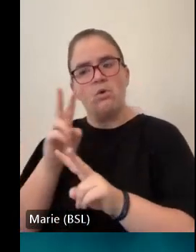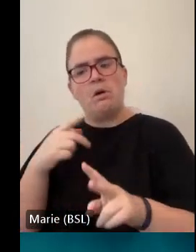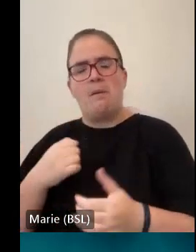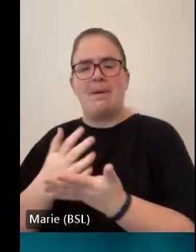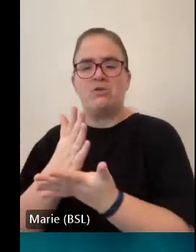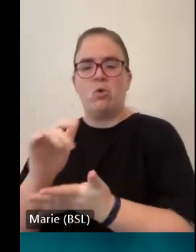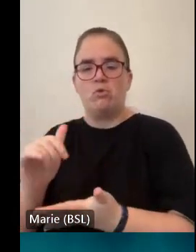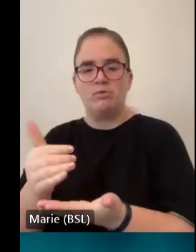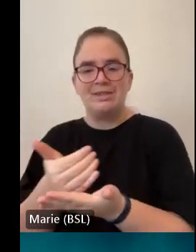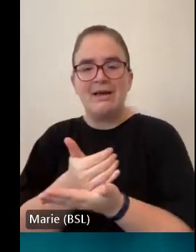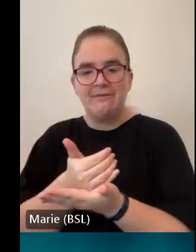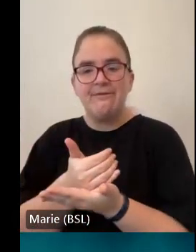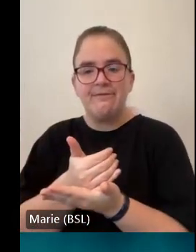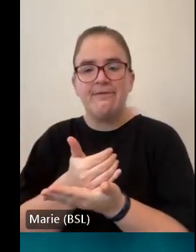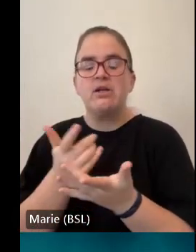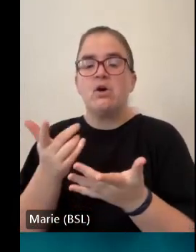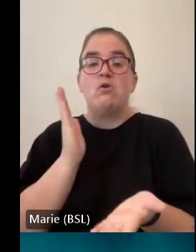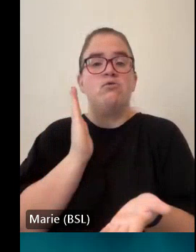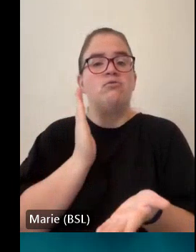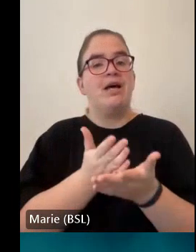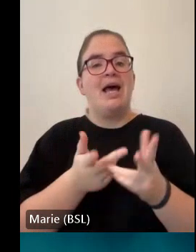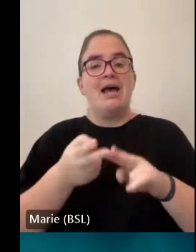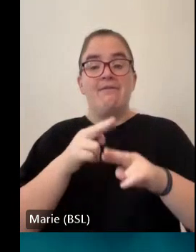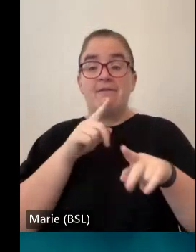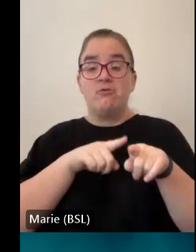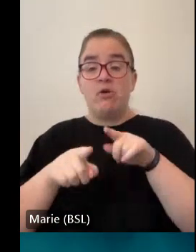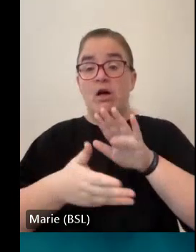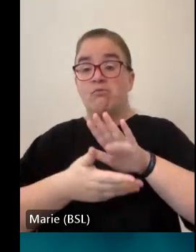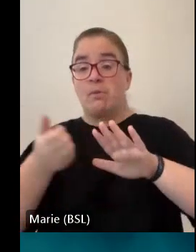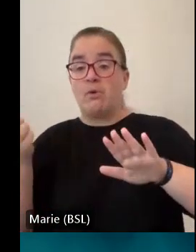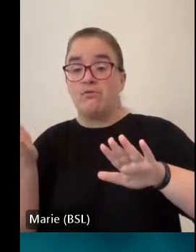So there's a real sense if they try to remove you from that, umm.